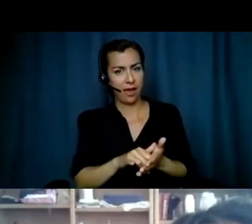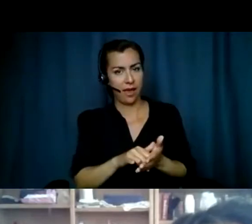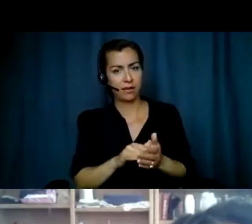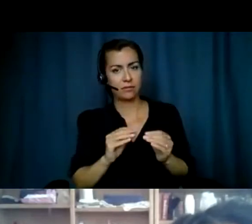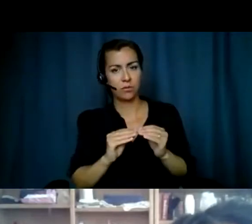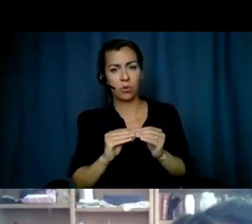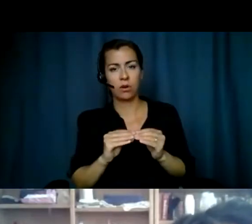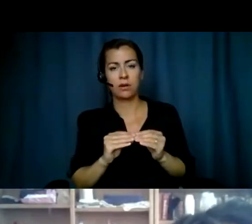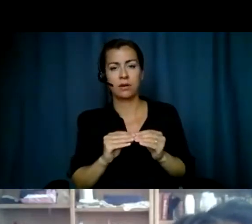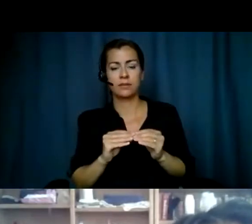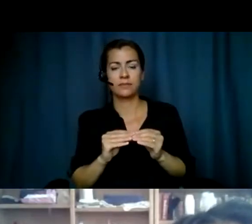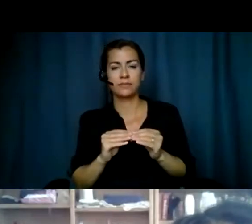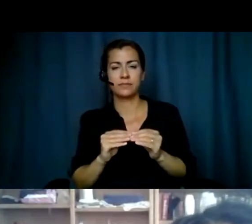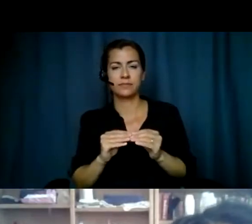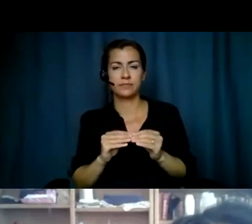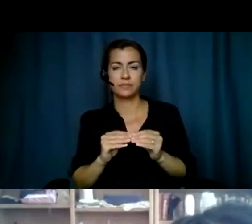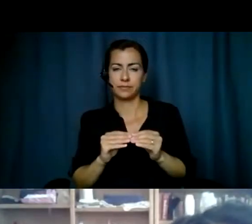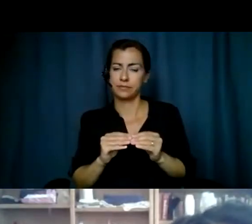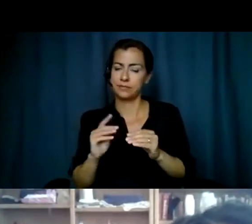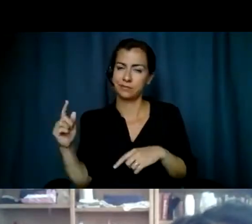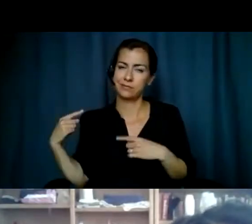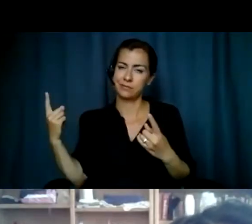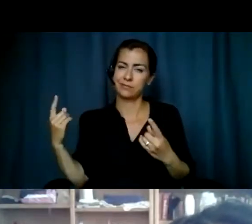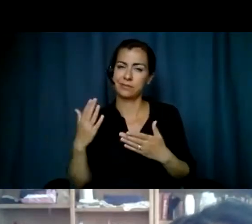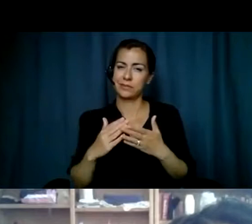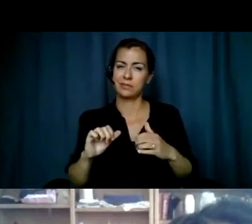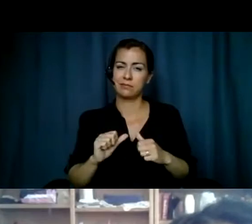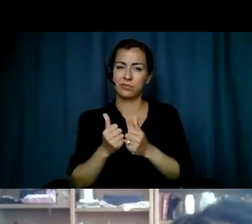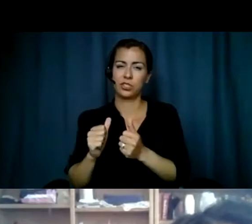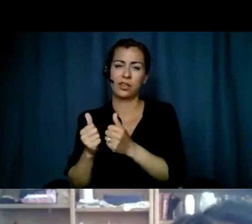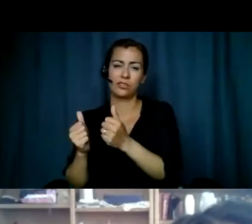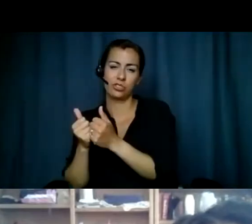I think, how can we make sure the disability population